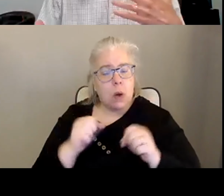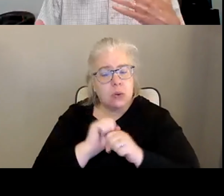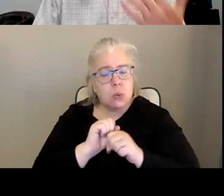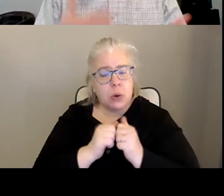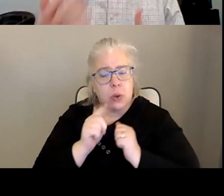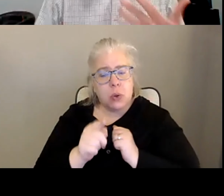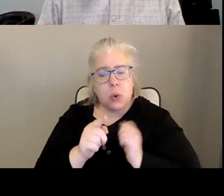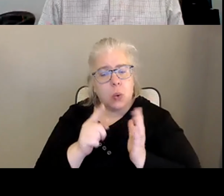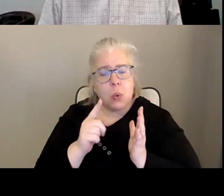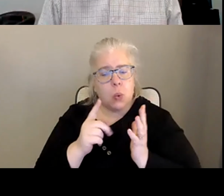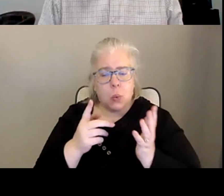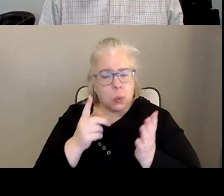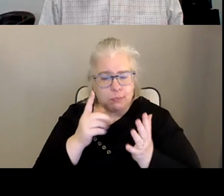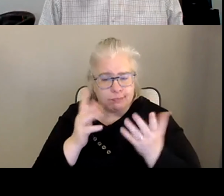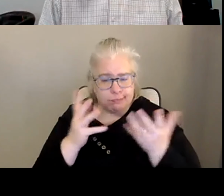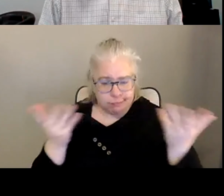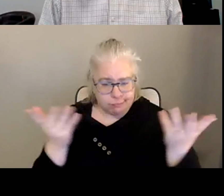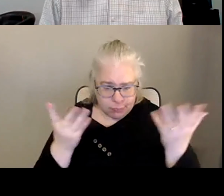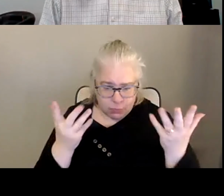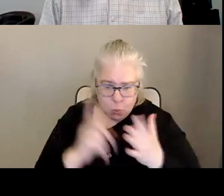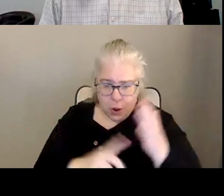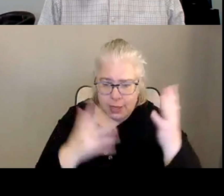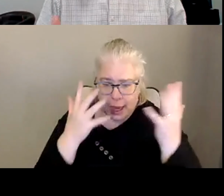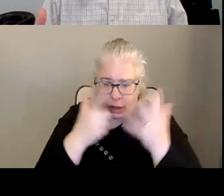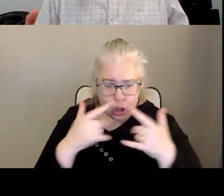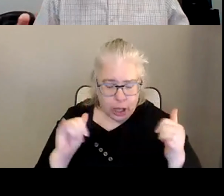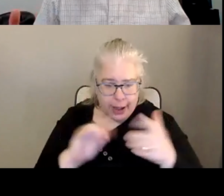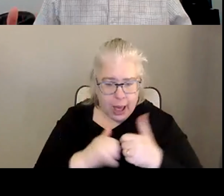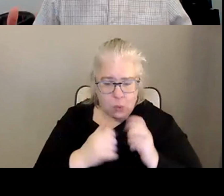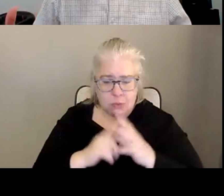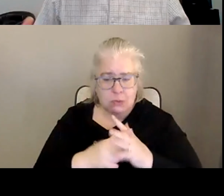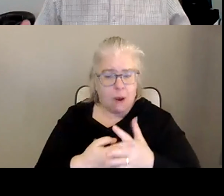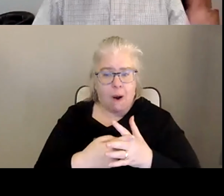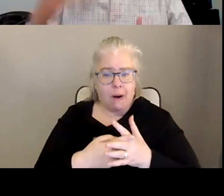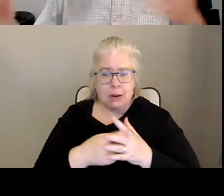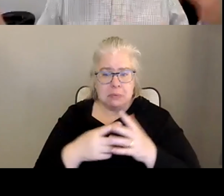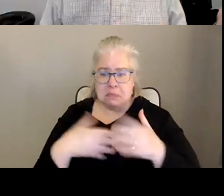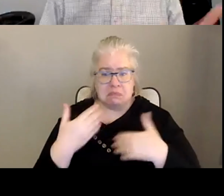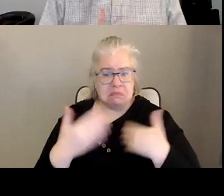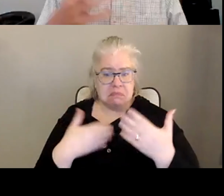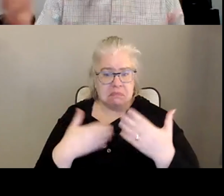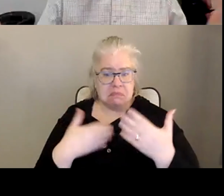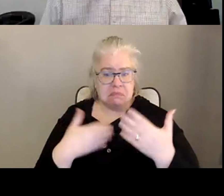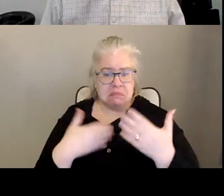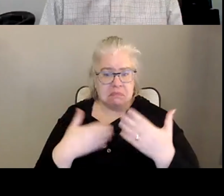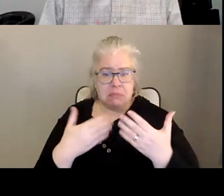what does engaging that process look like? I mean, is there a proposal, is there a contract?